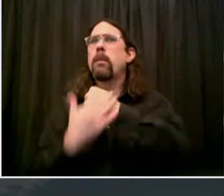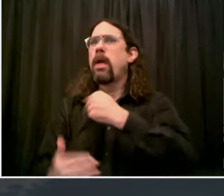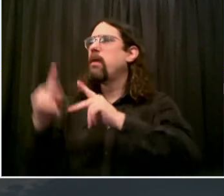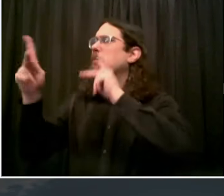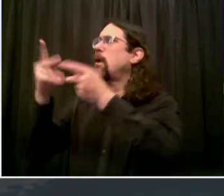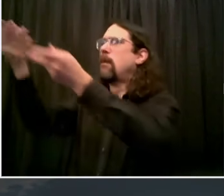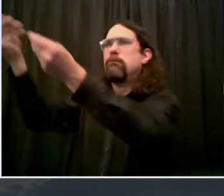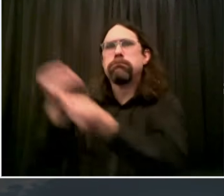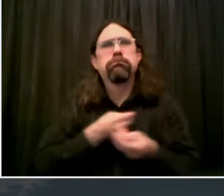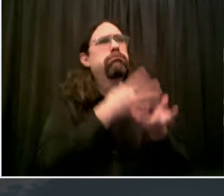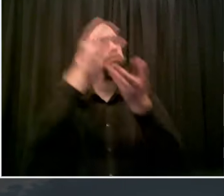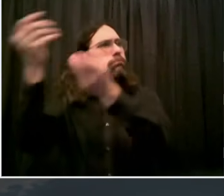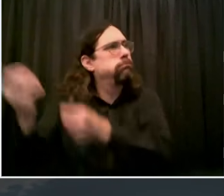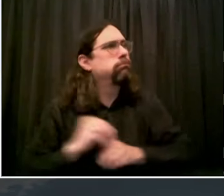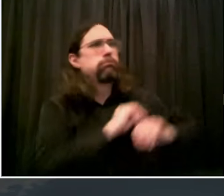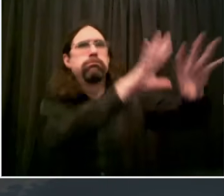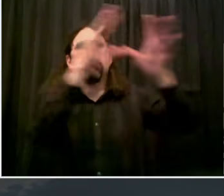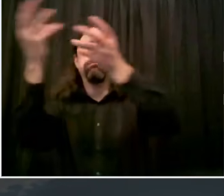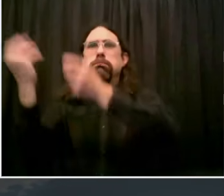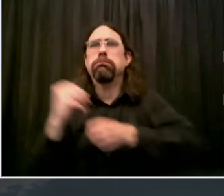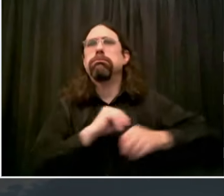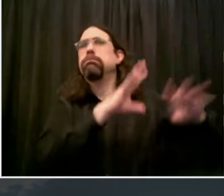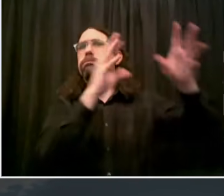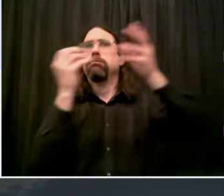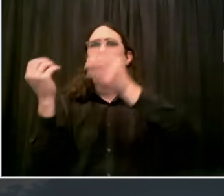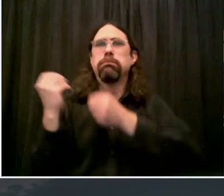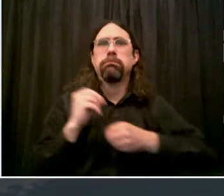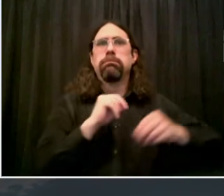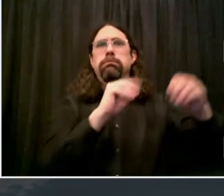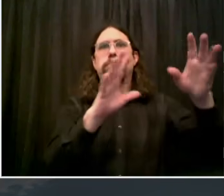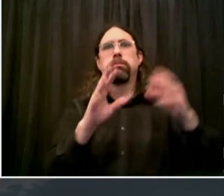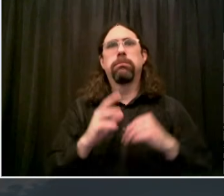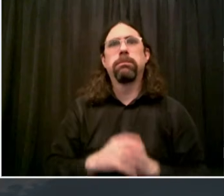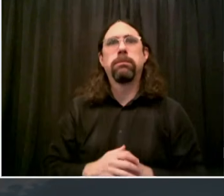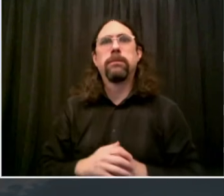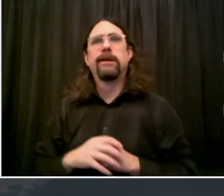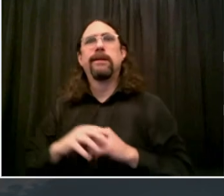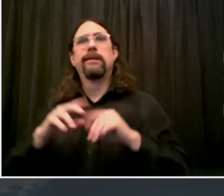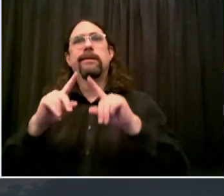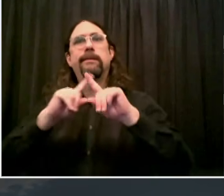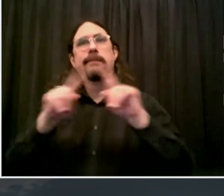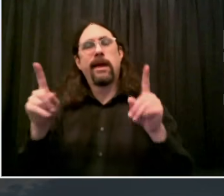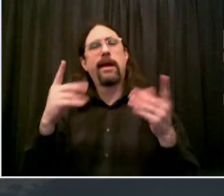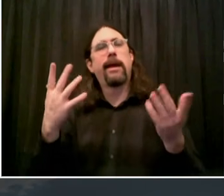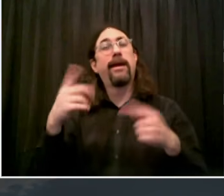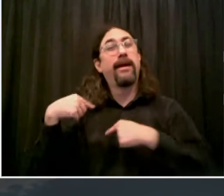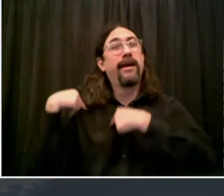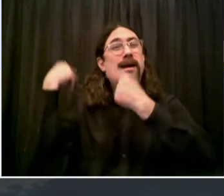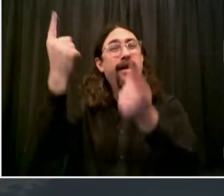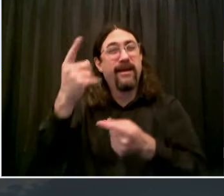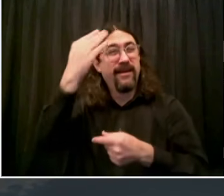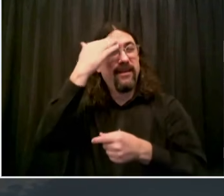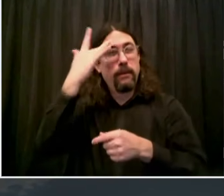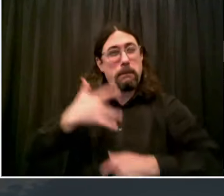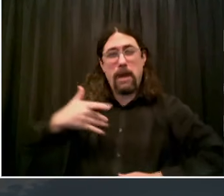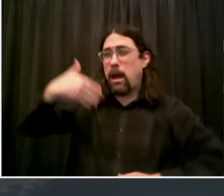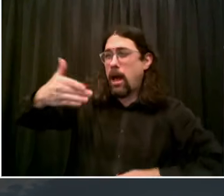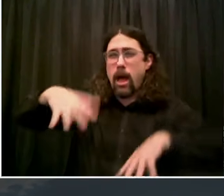THAT ADDS UP TO A LOT. WE DO THEM WITH CITY AGENCIES TOO. BUT THIS YEAR BLOOD DRIVES HAVE